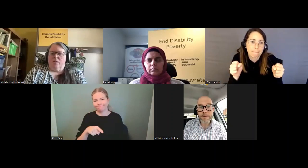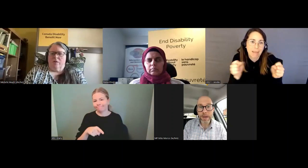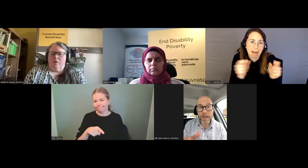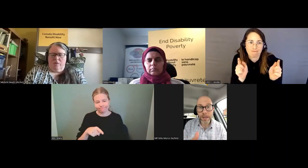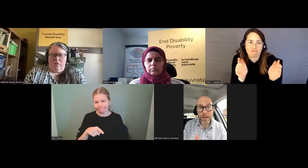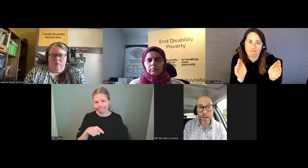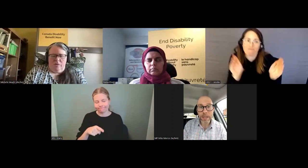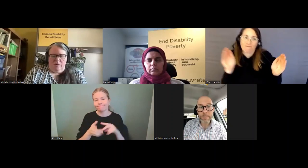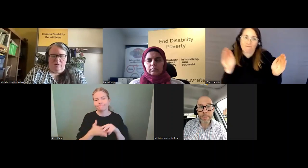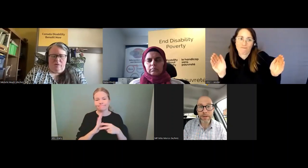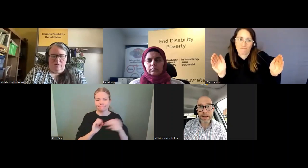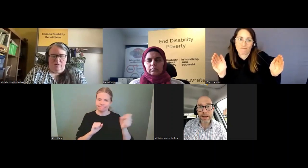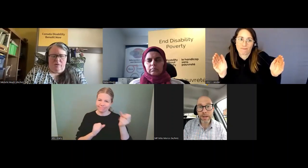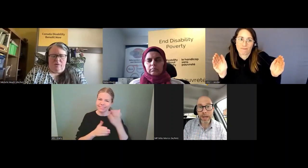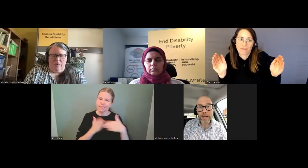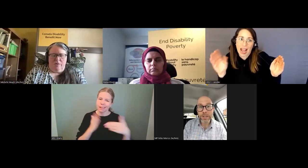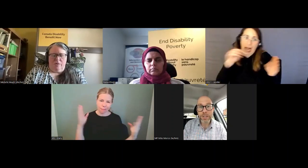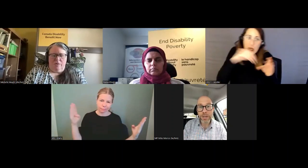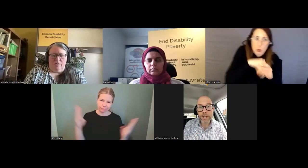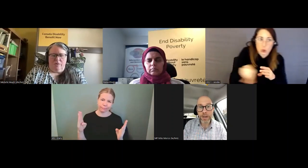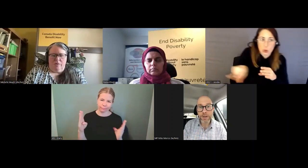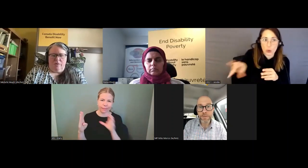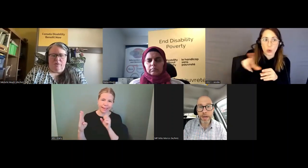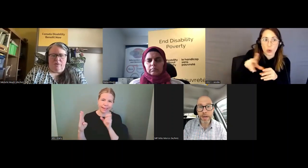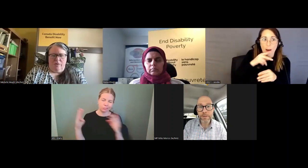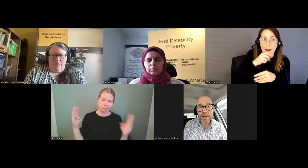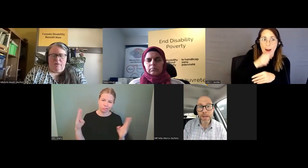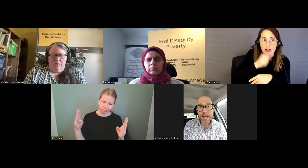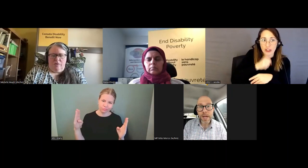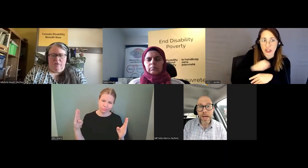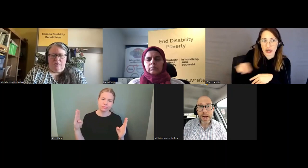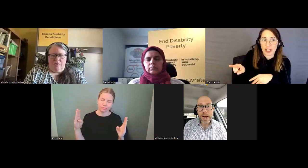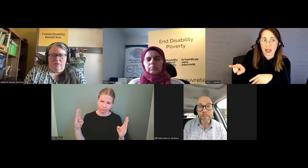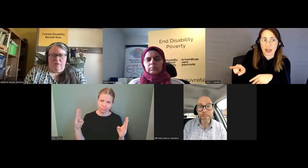BENEFIT AND IT DOES LIMIT TO AGE 65.